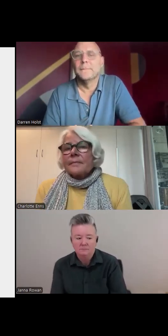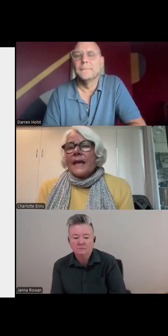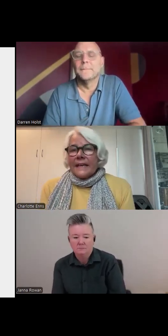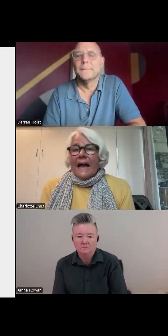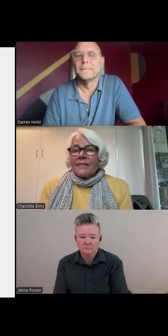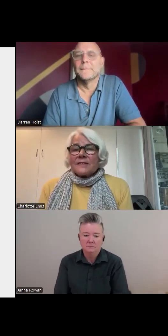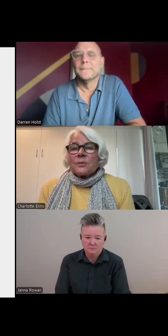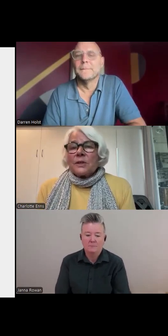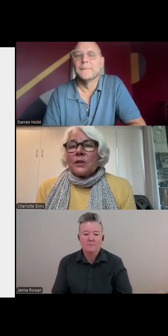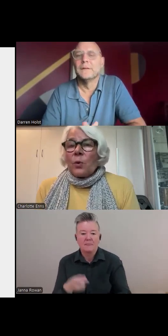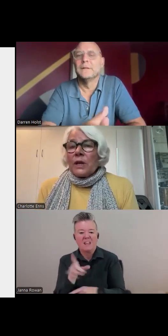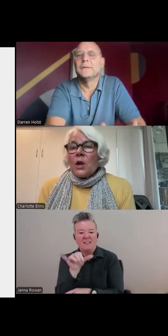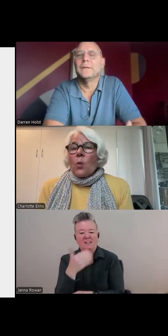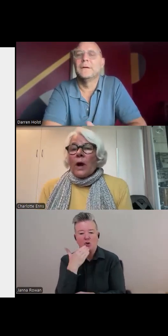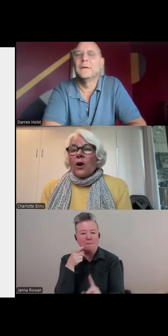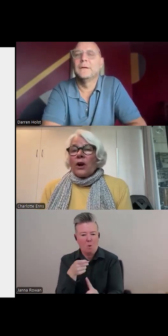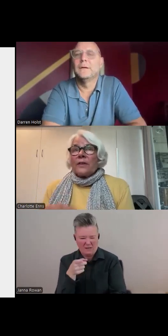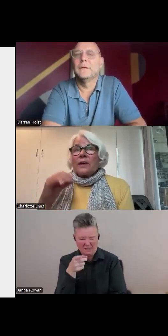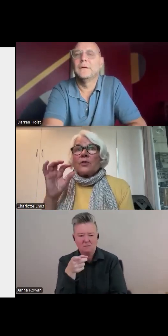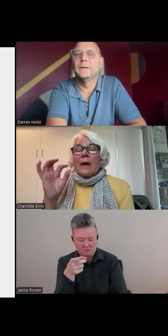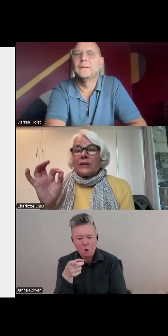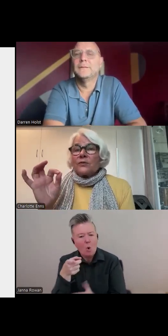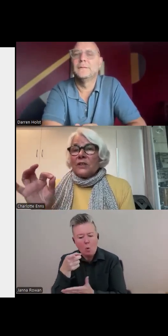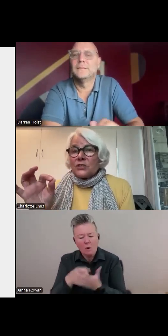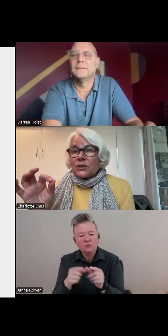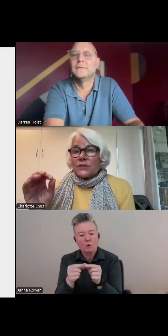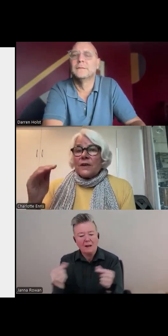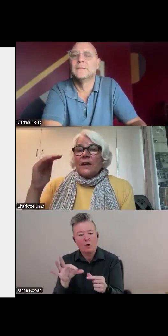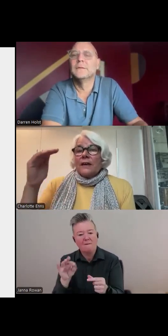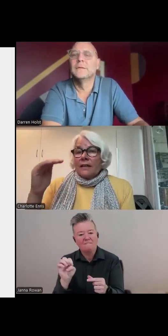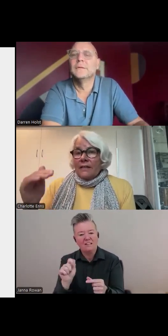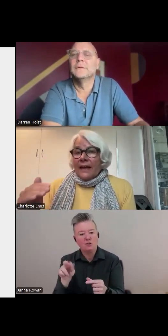that facial marker. CHARLOTTE ENNS >> Yeah, that's a really good point. What are the grammatical